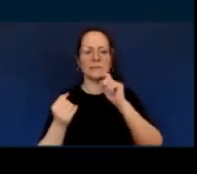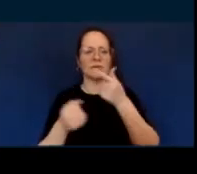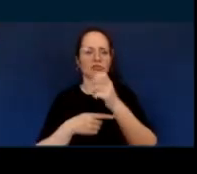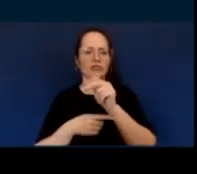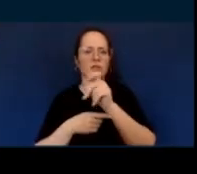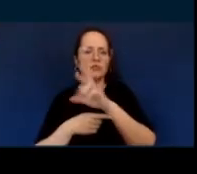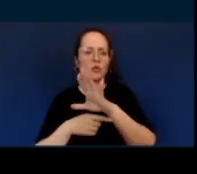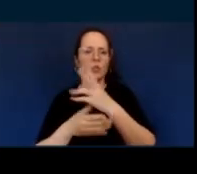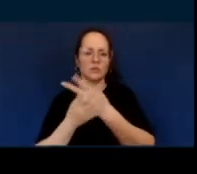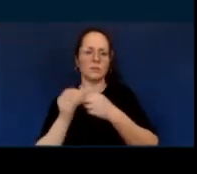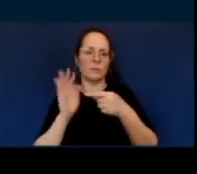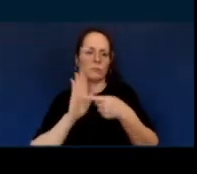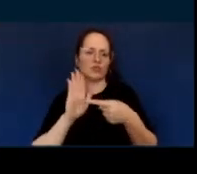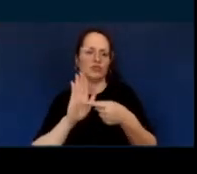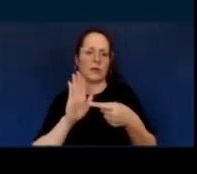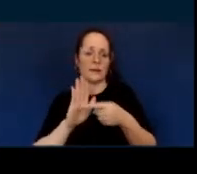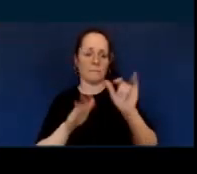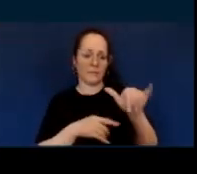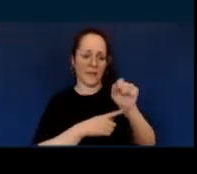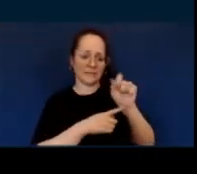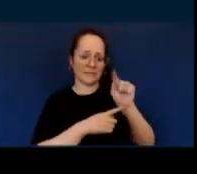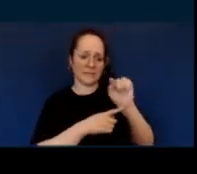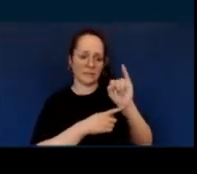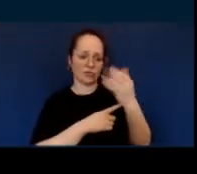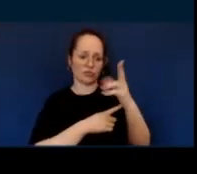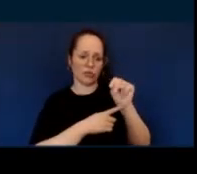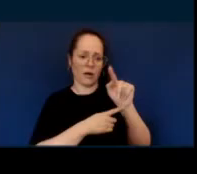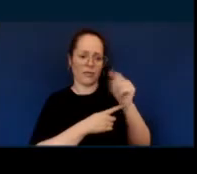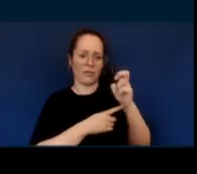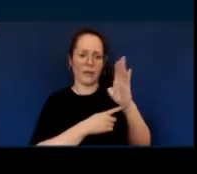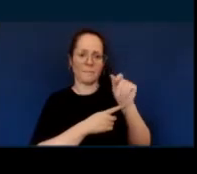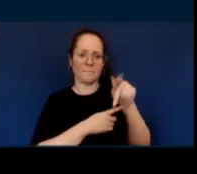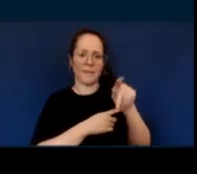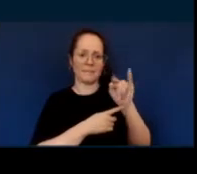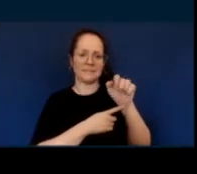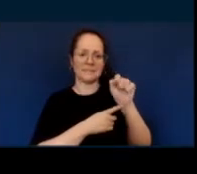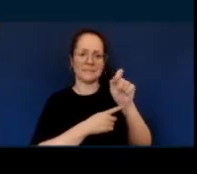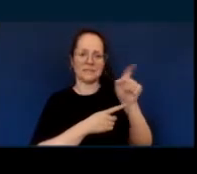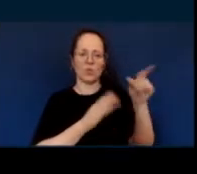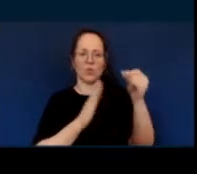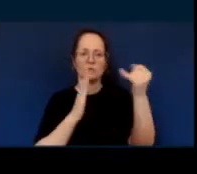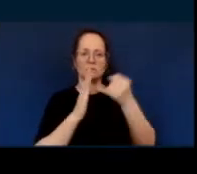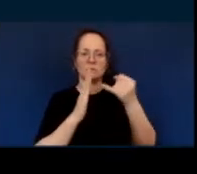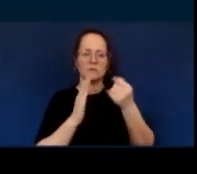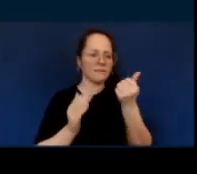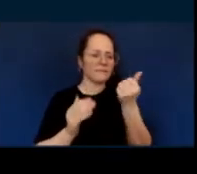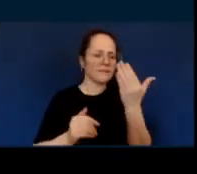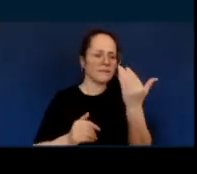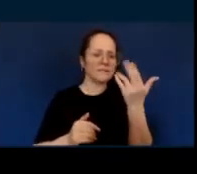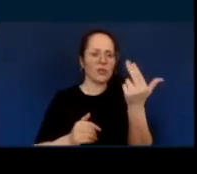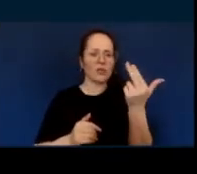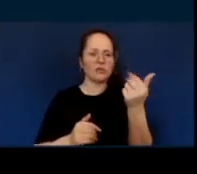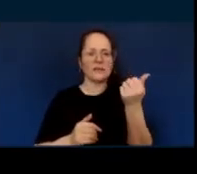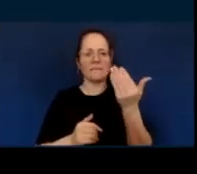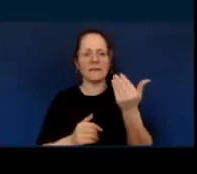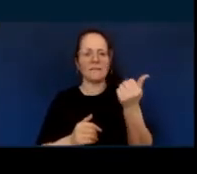THIS IS ST. JOHN THE BAPTIST, COMPLETED BETWEEN 1513 AND 1516 AND BELIEVED TO BE HIS FINAL PAINTING.